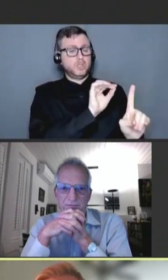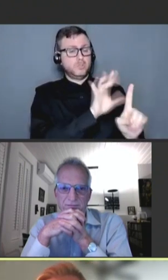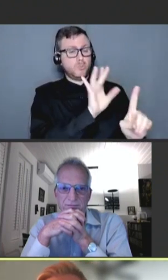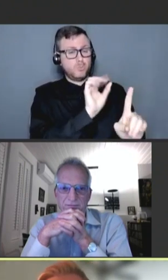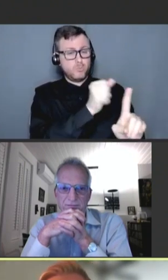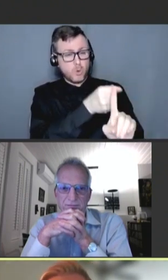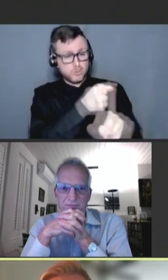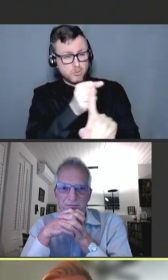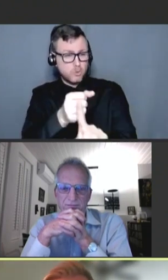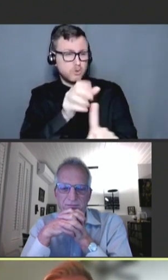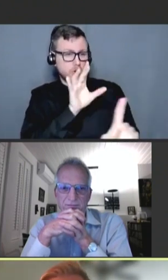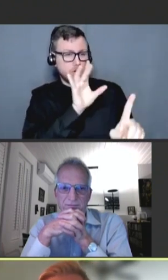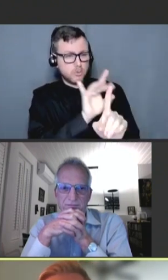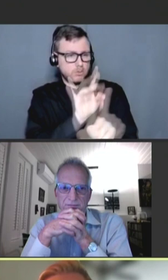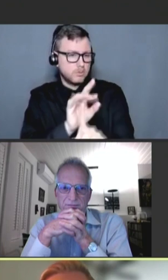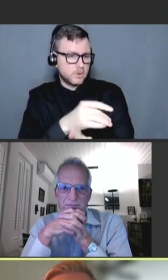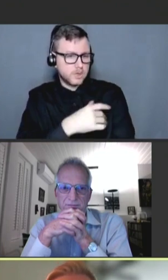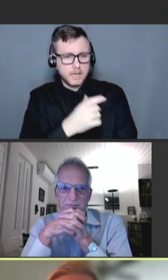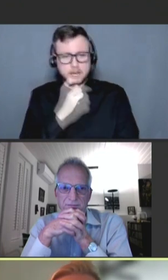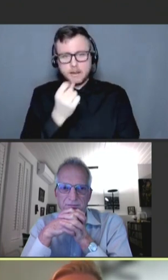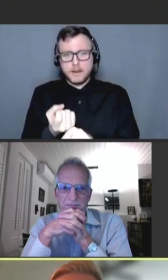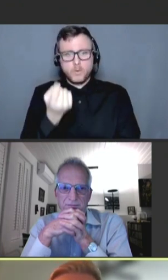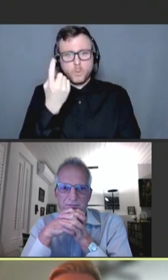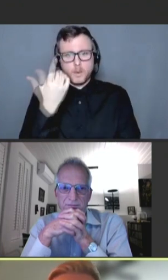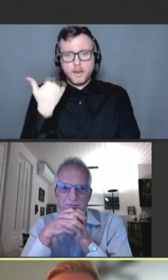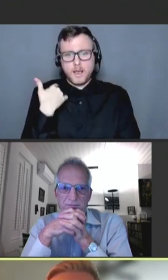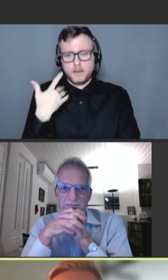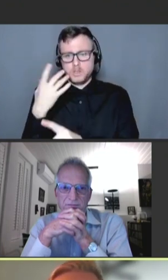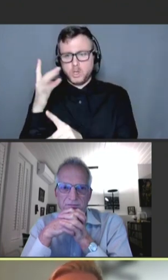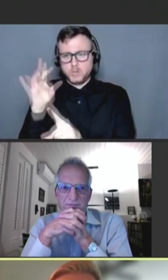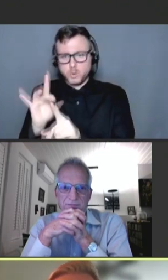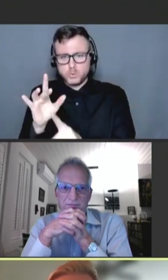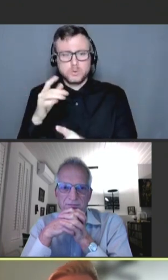it's hard to find anyone who hasn't had that exposure. And of course, widespread vaccination,